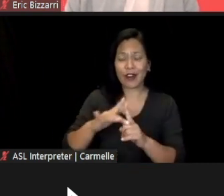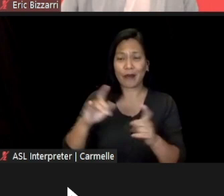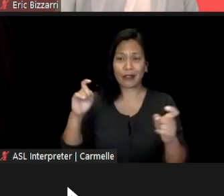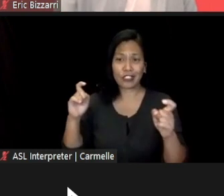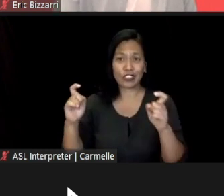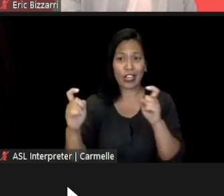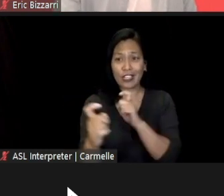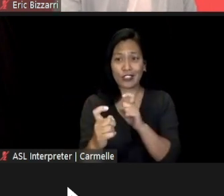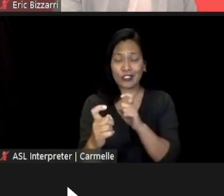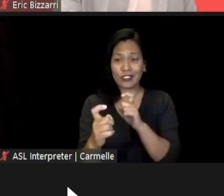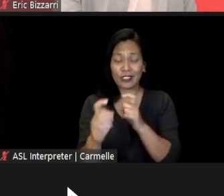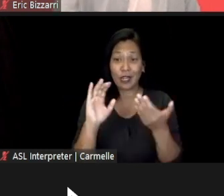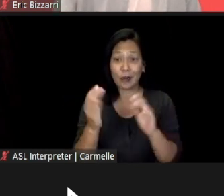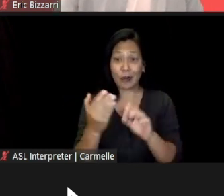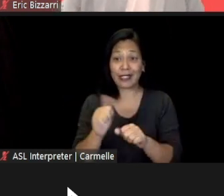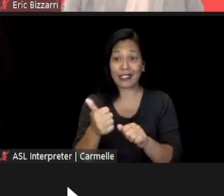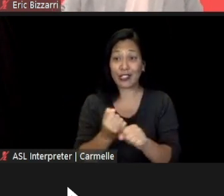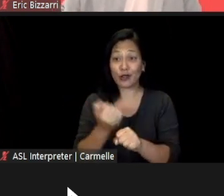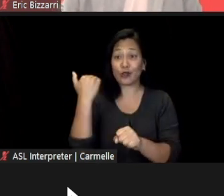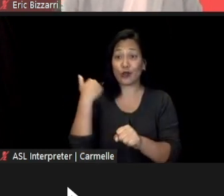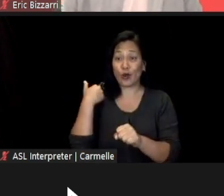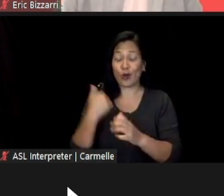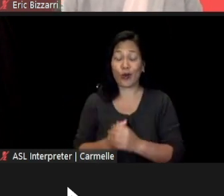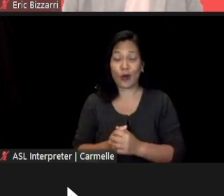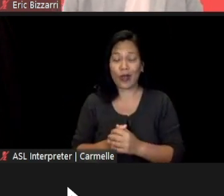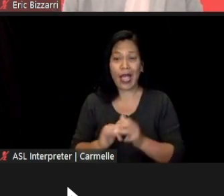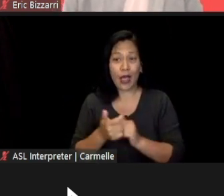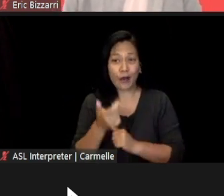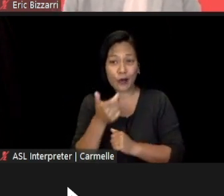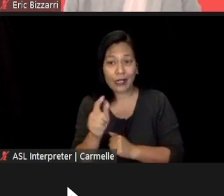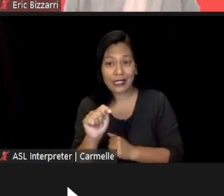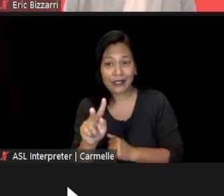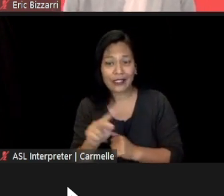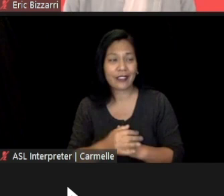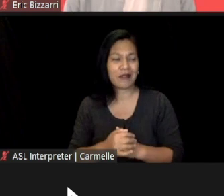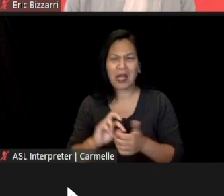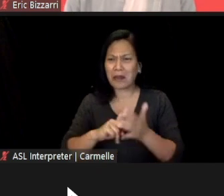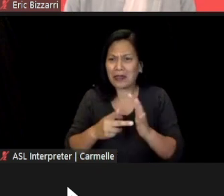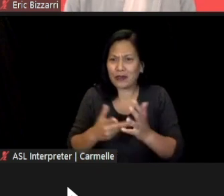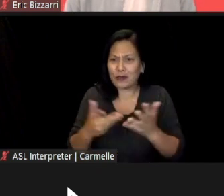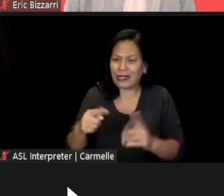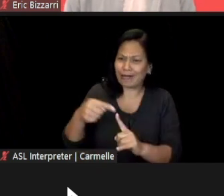You know, let's say a decade, how we watch television, what television really even is anymore.